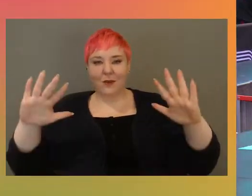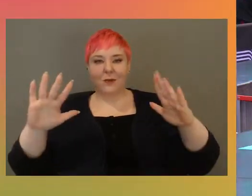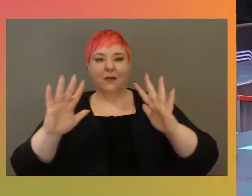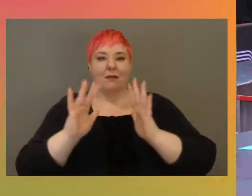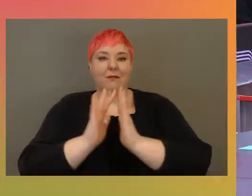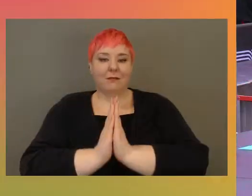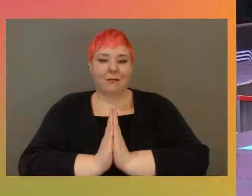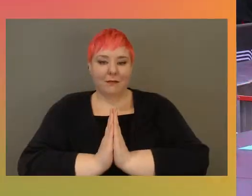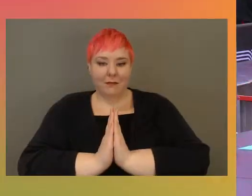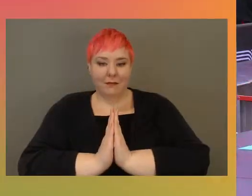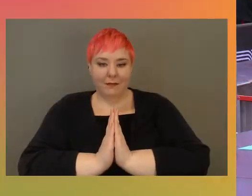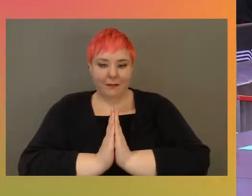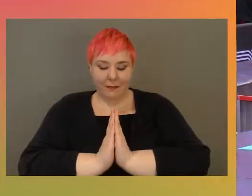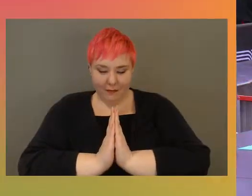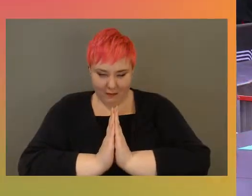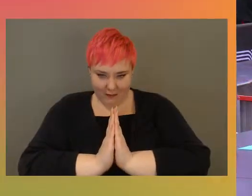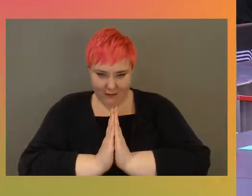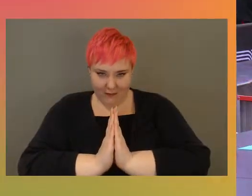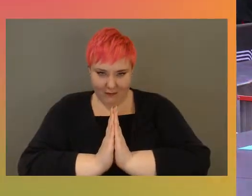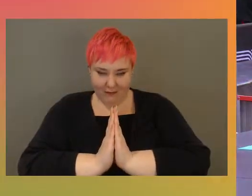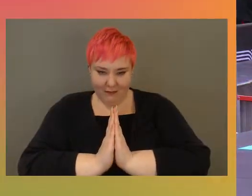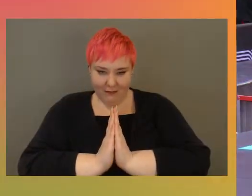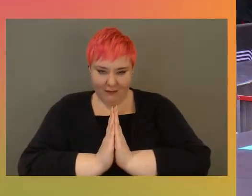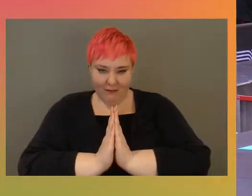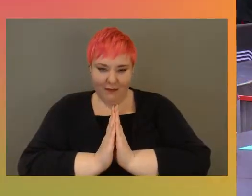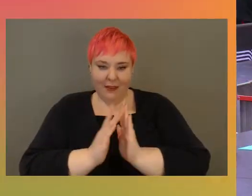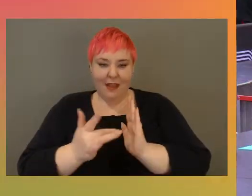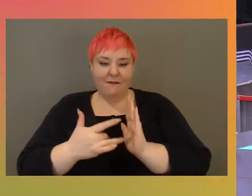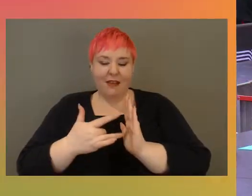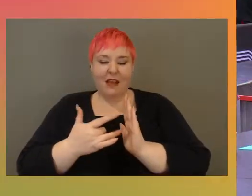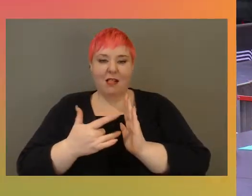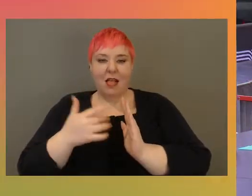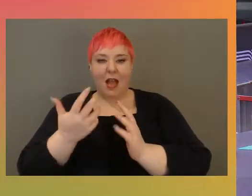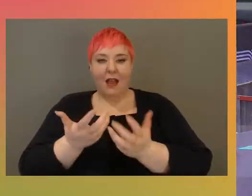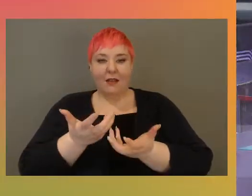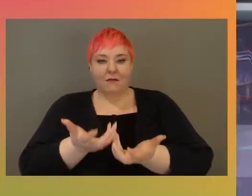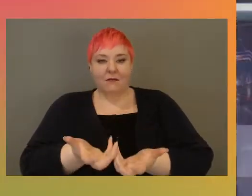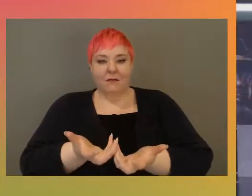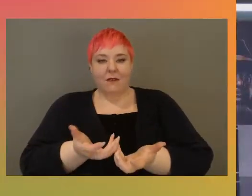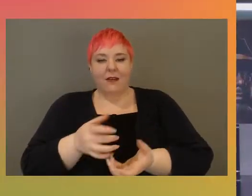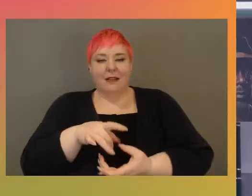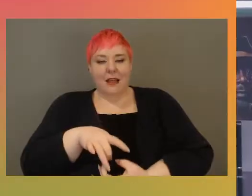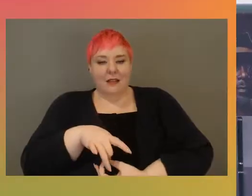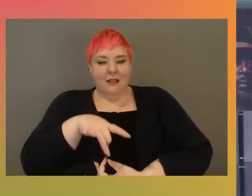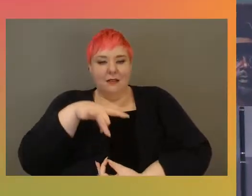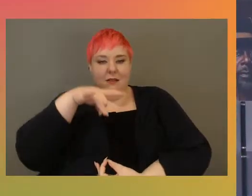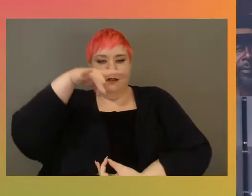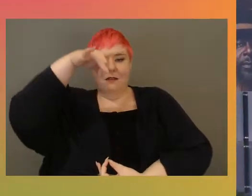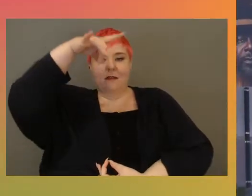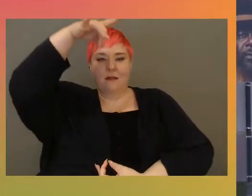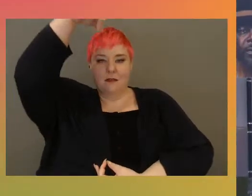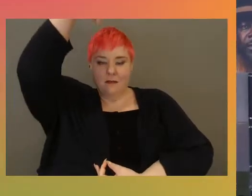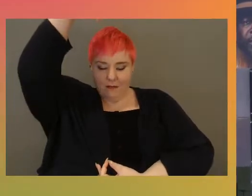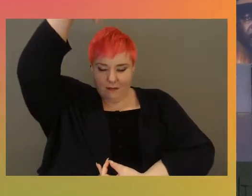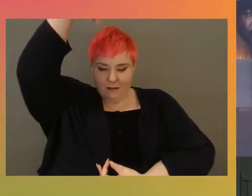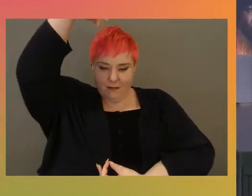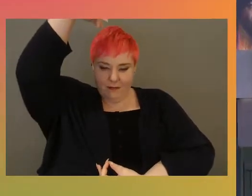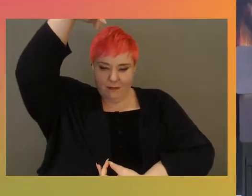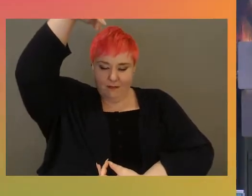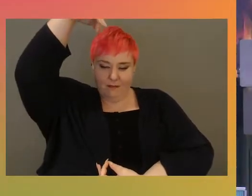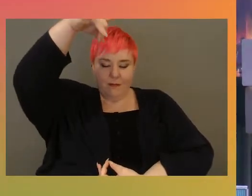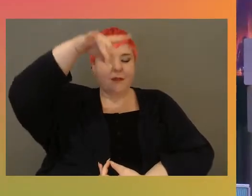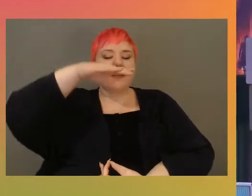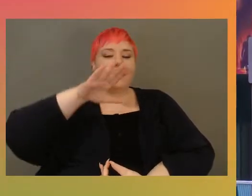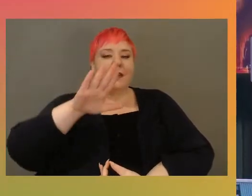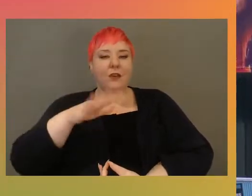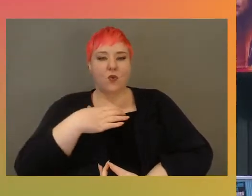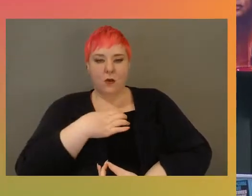OF DIVERSITY.